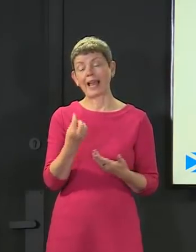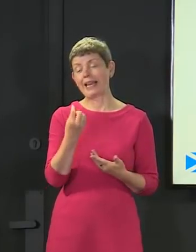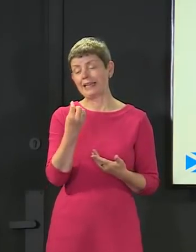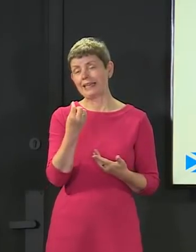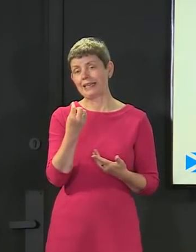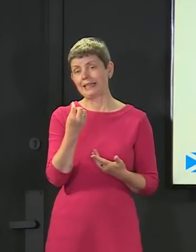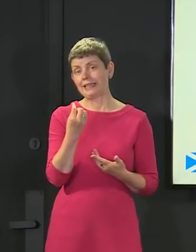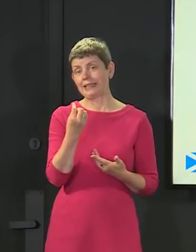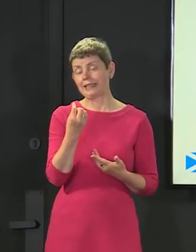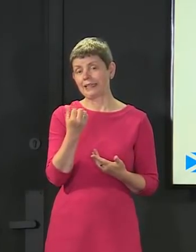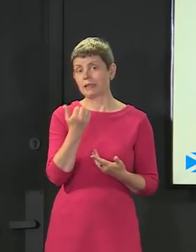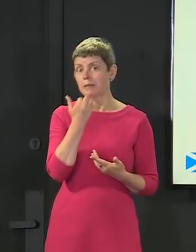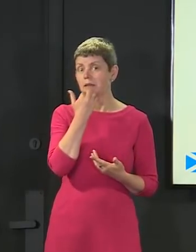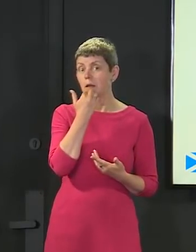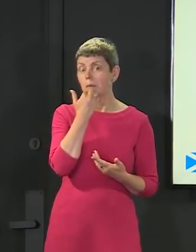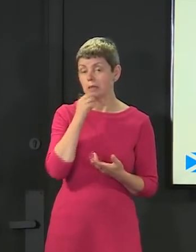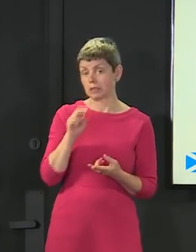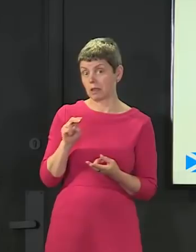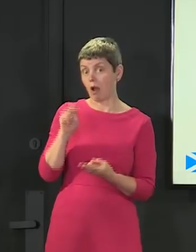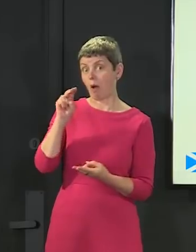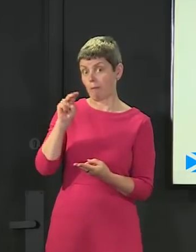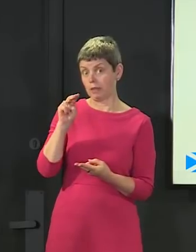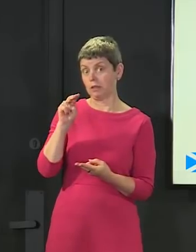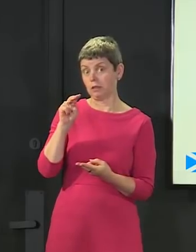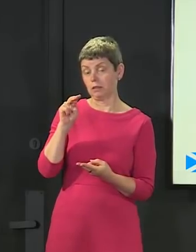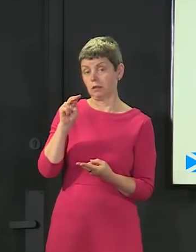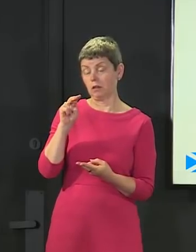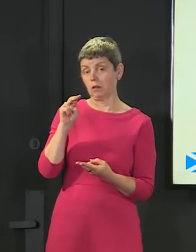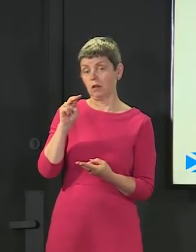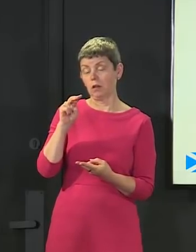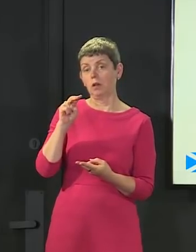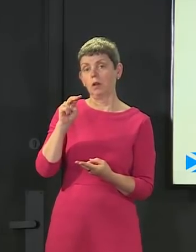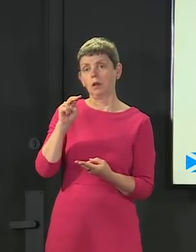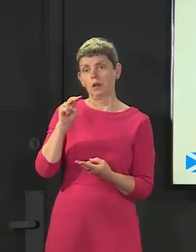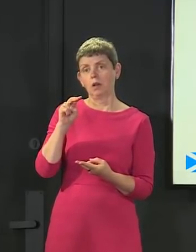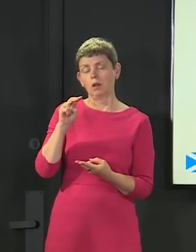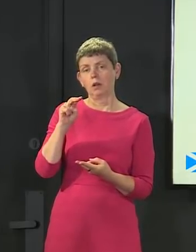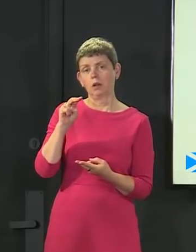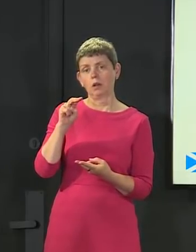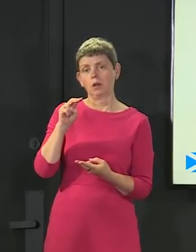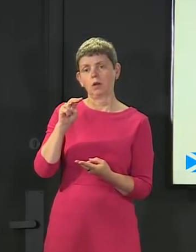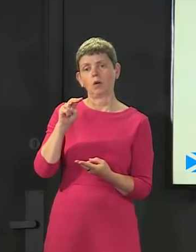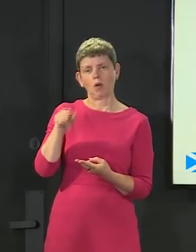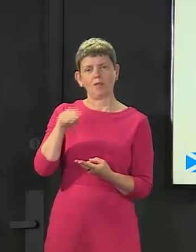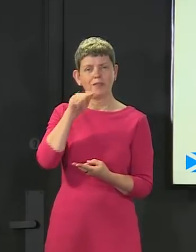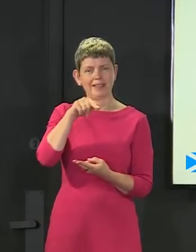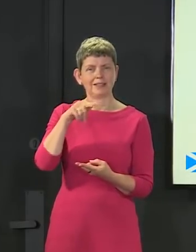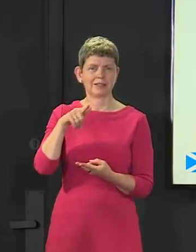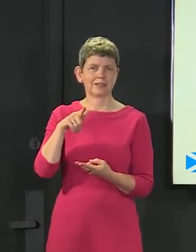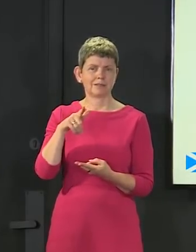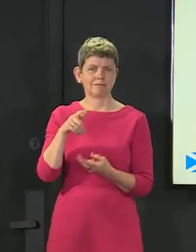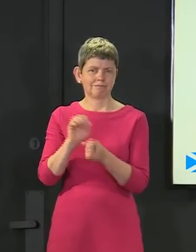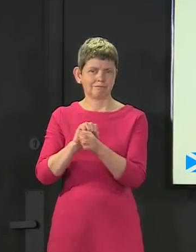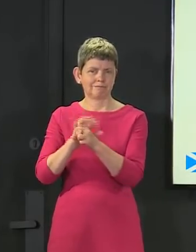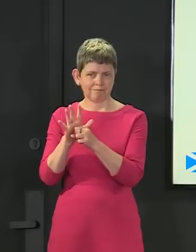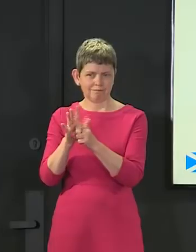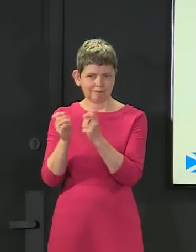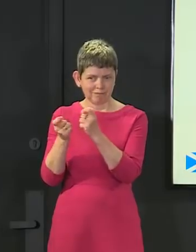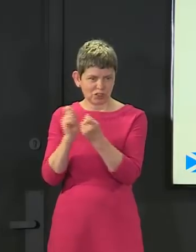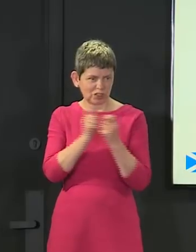number of cases from the the number of these variants of concern that you've said but but